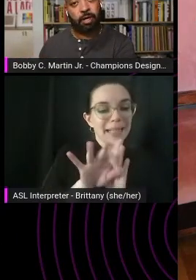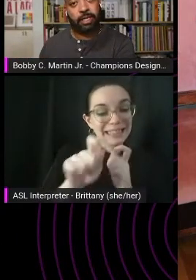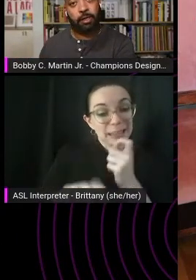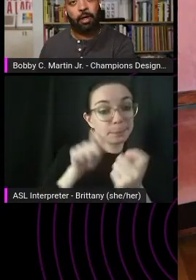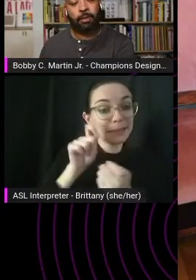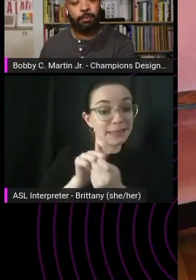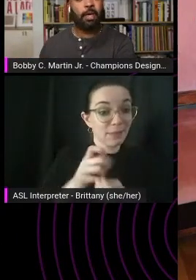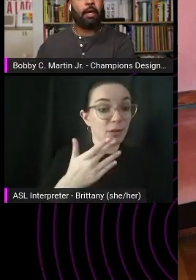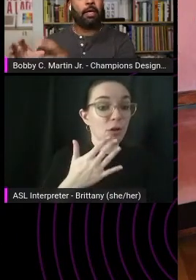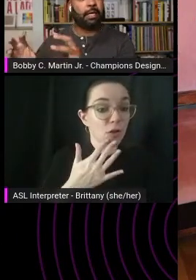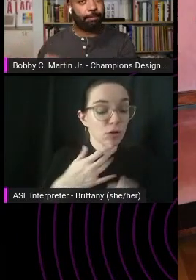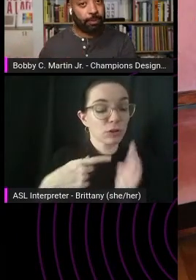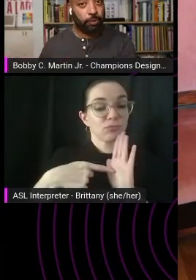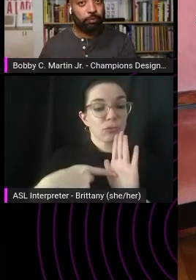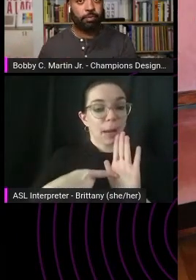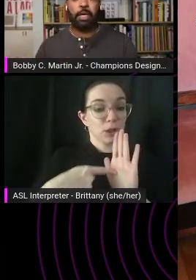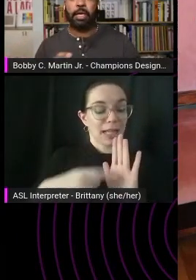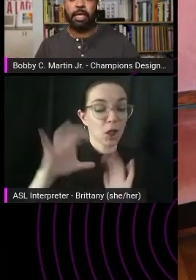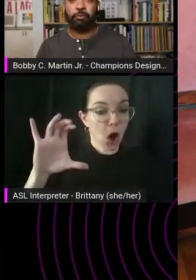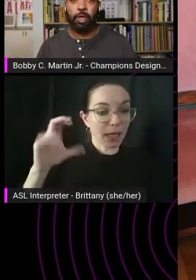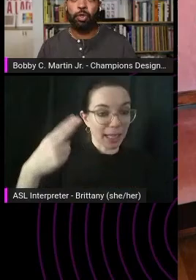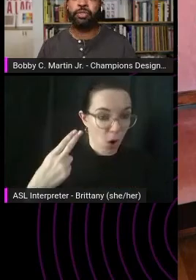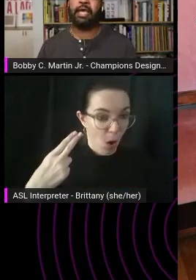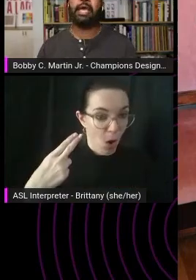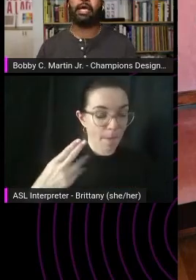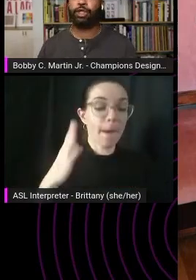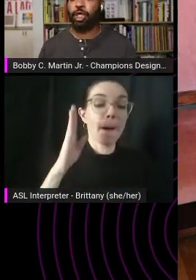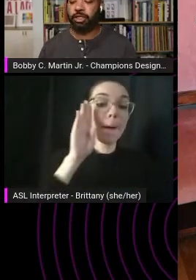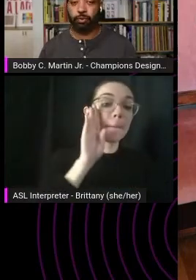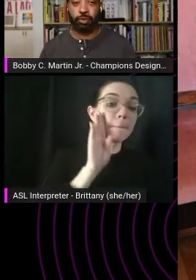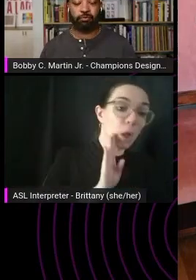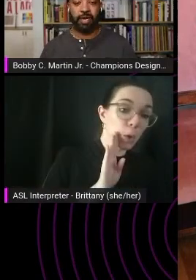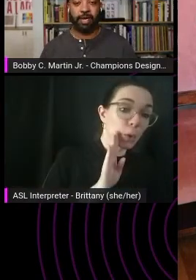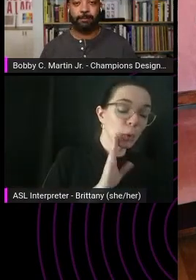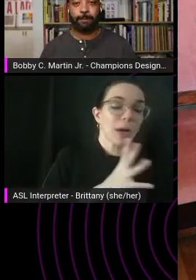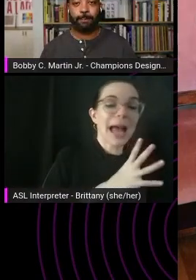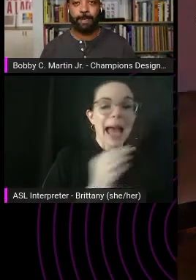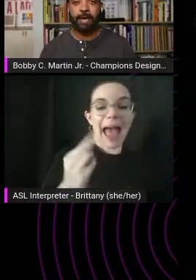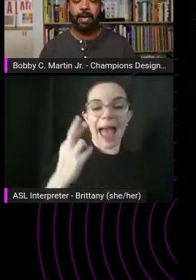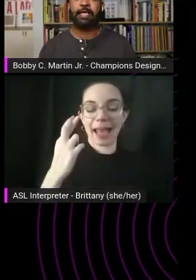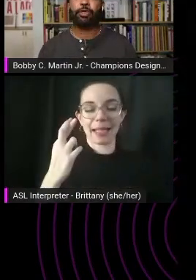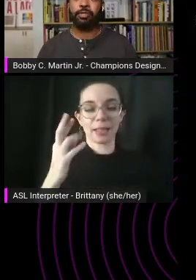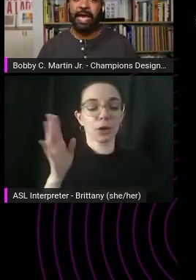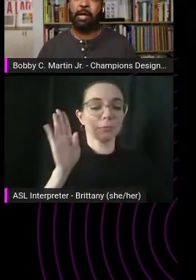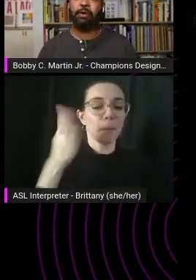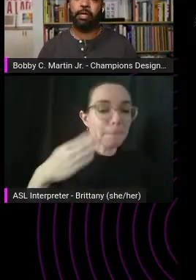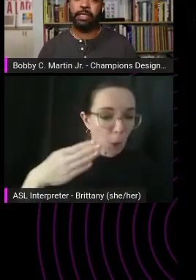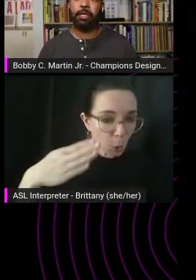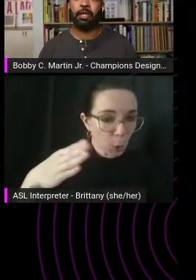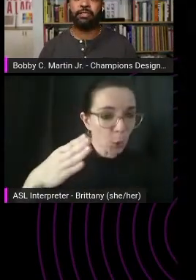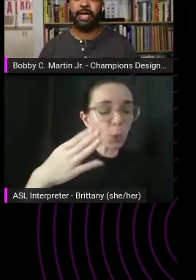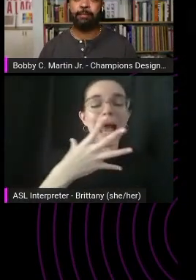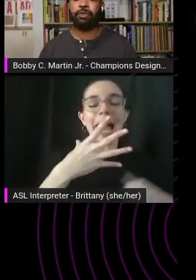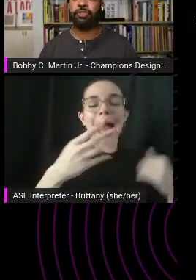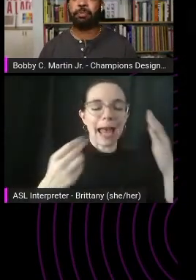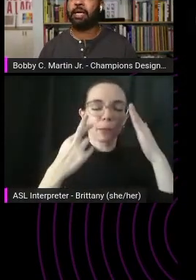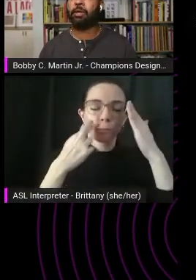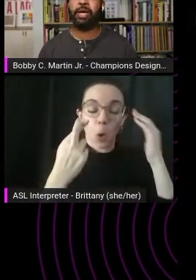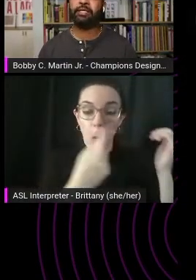Carnegie Hall. Blue and rose in conjunction with the red. And so now, Carnegie Hall is able to speak in a way